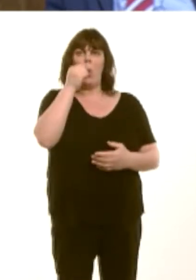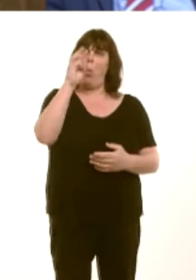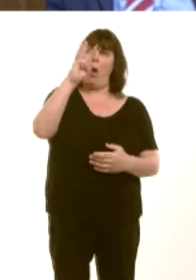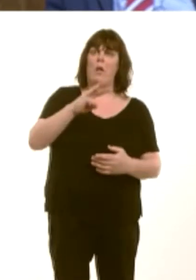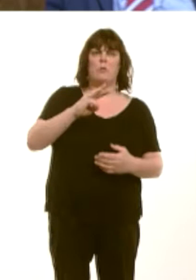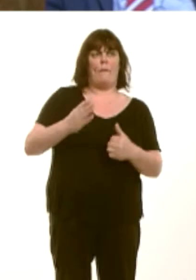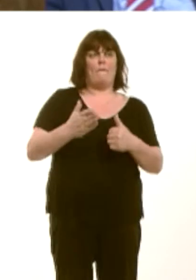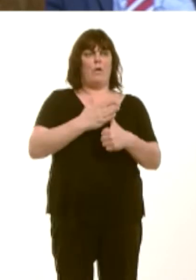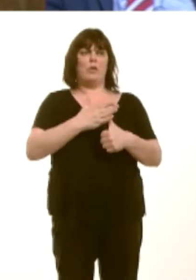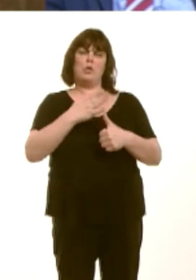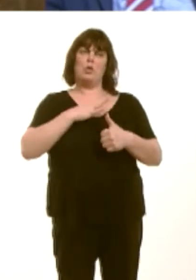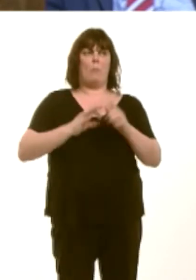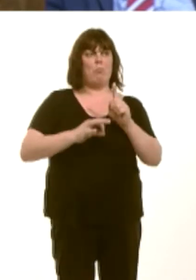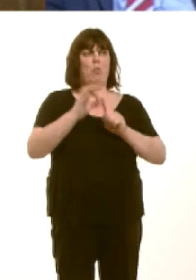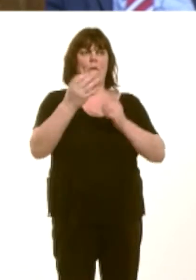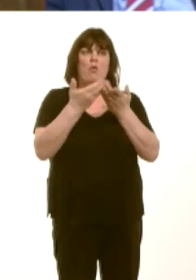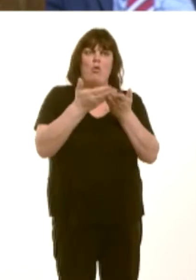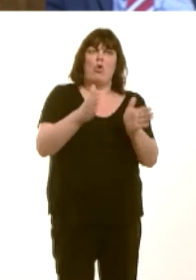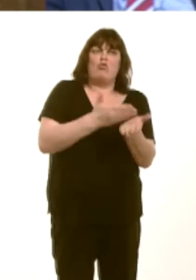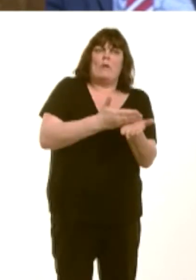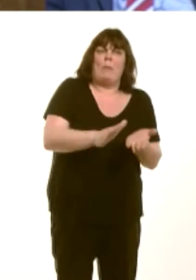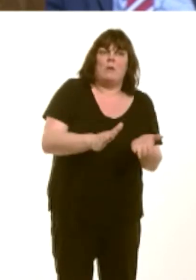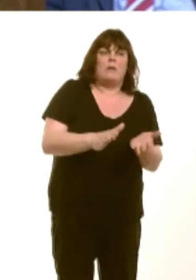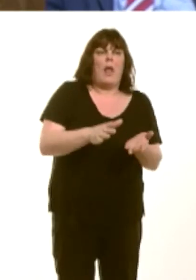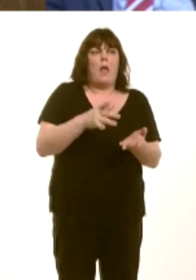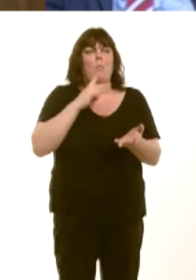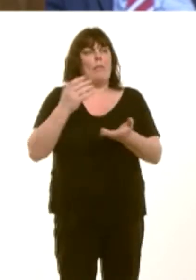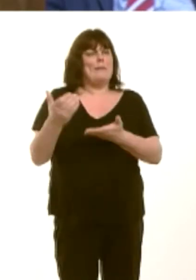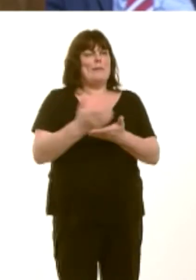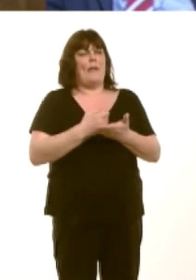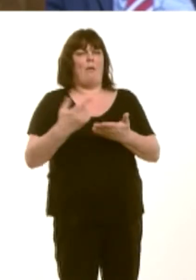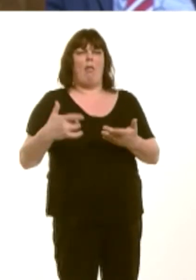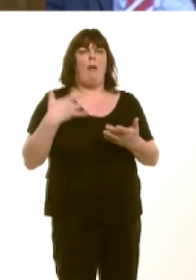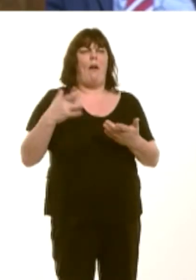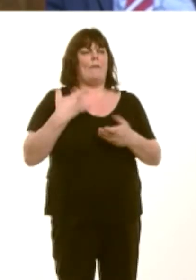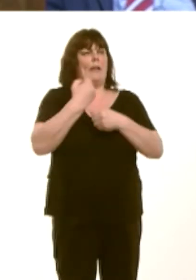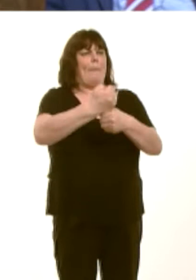transparency, as was visible in the 1000 Lives Plus campaign, and mortality information has